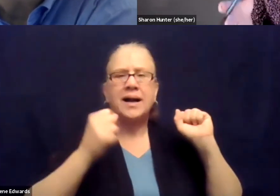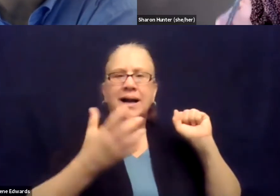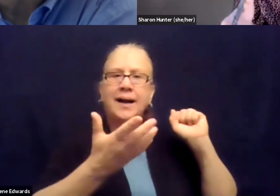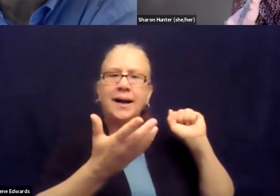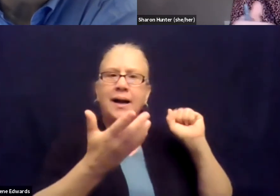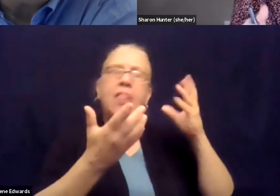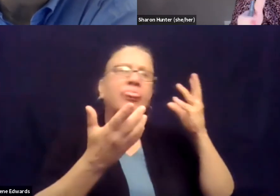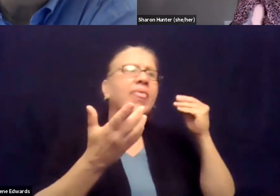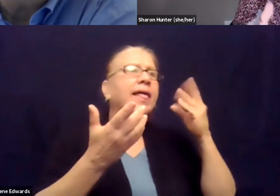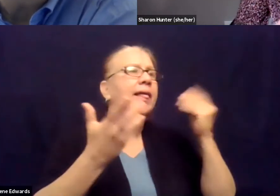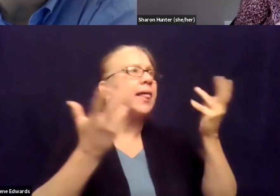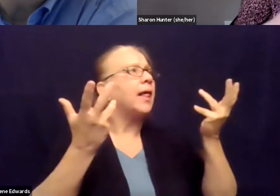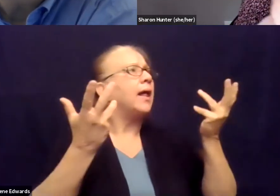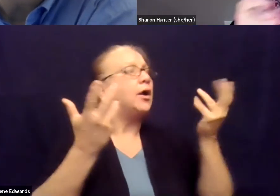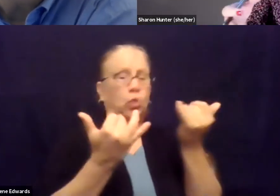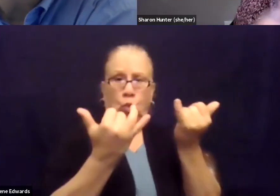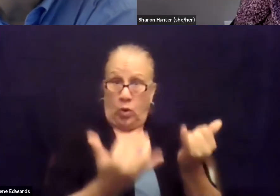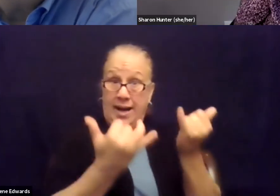something like who we're doing today, combining